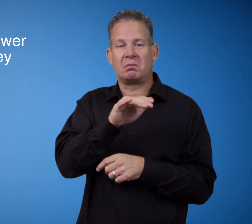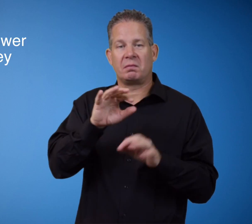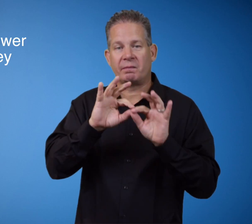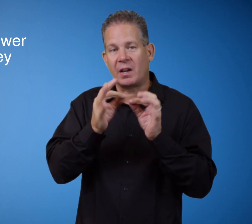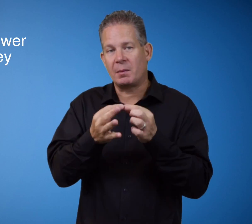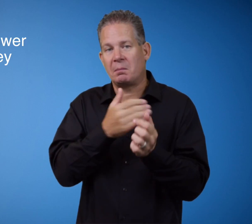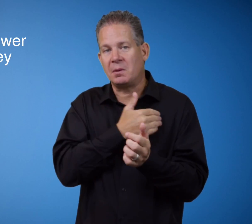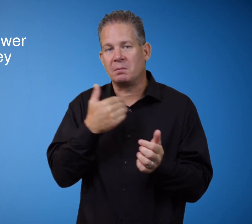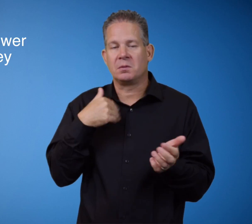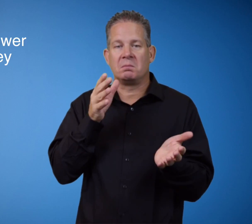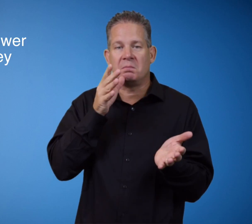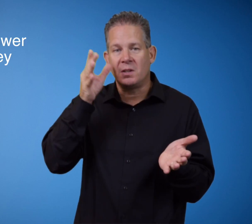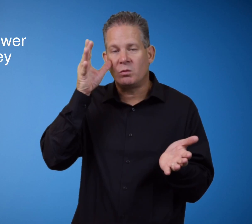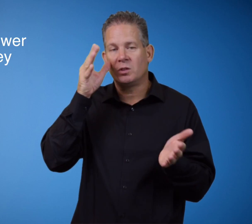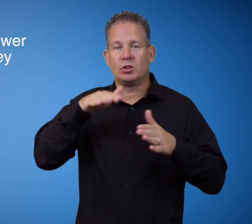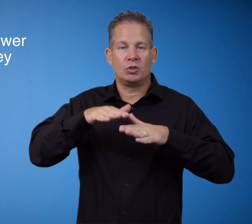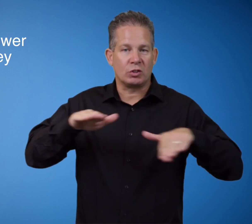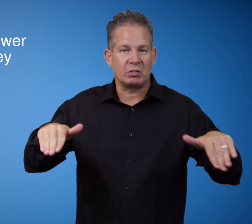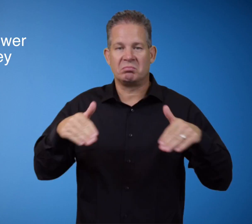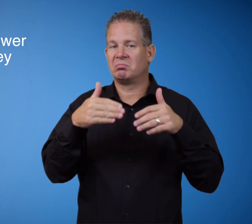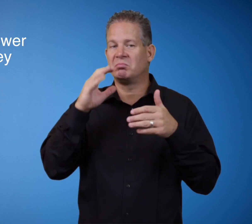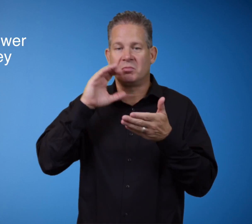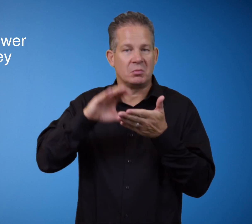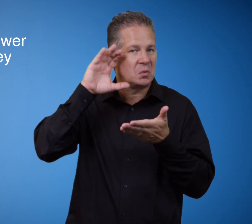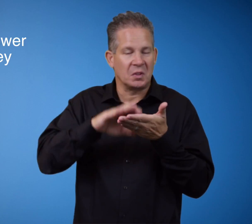This could be a family member, a parent, a spouse,